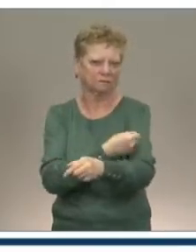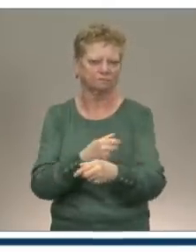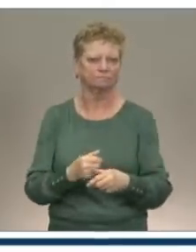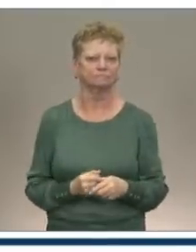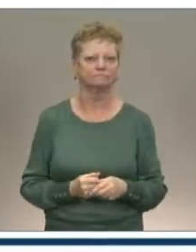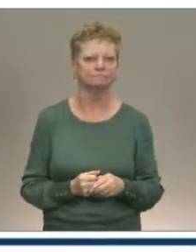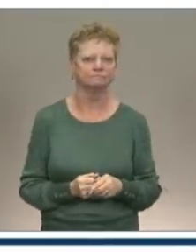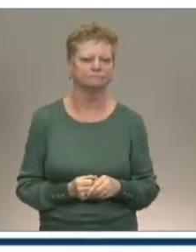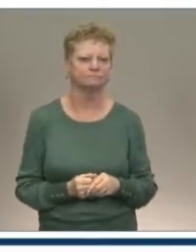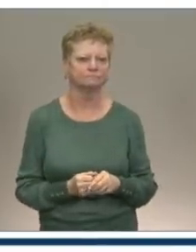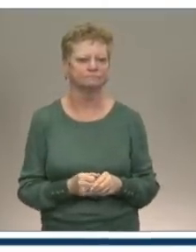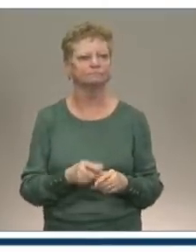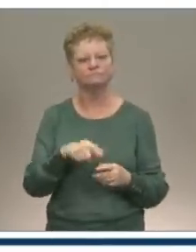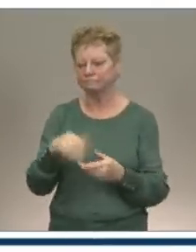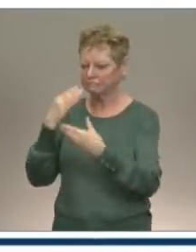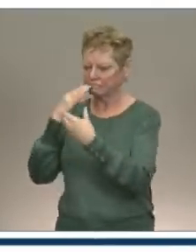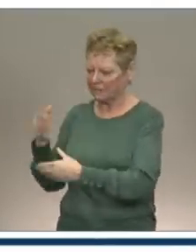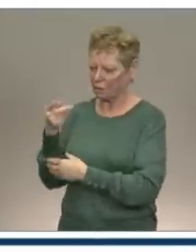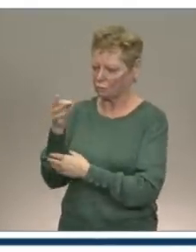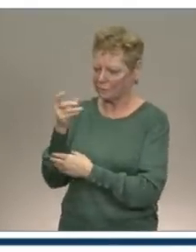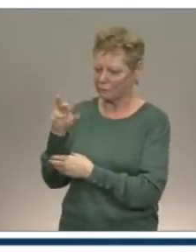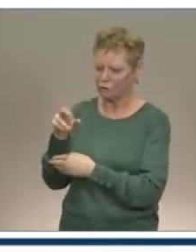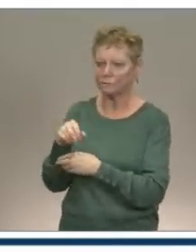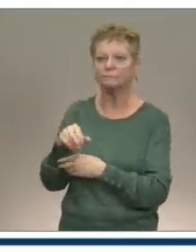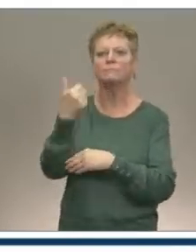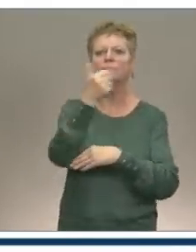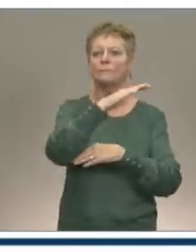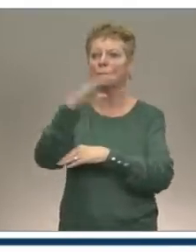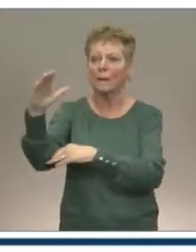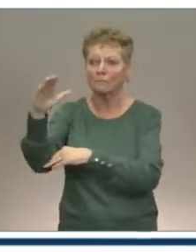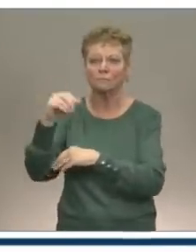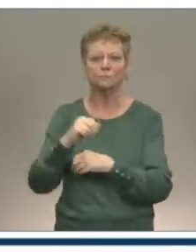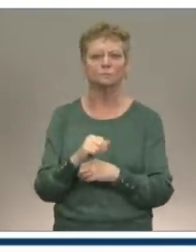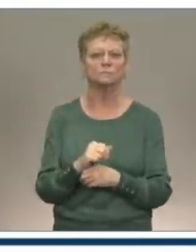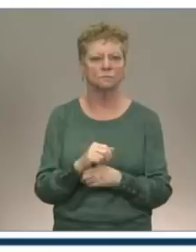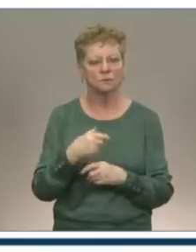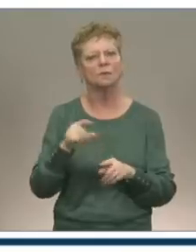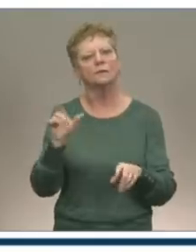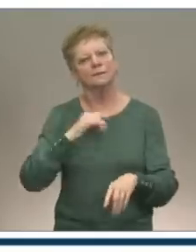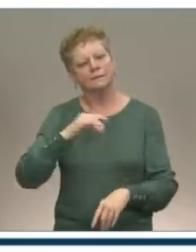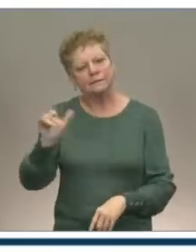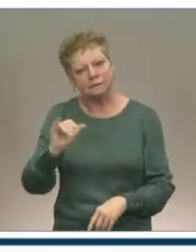thank you premier uh good afternoon everybody and i too want to offer my condolences to the families